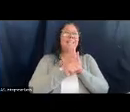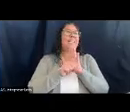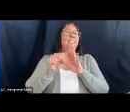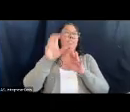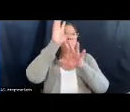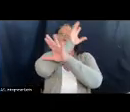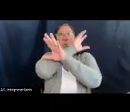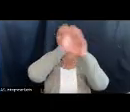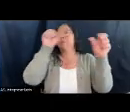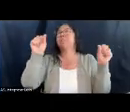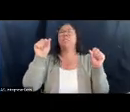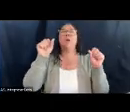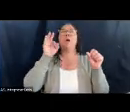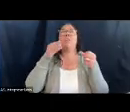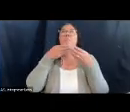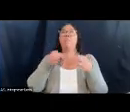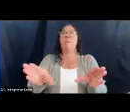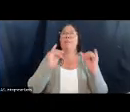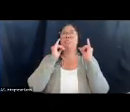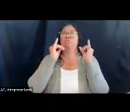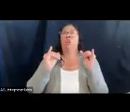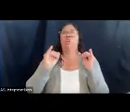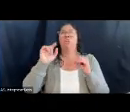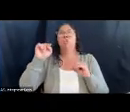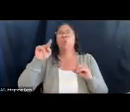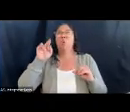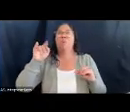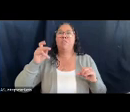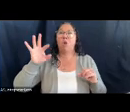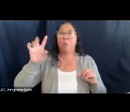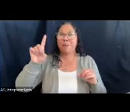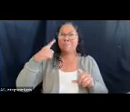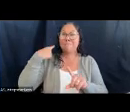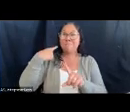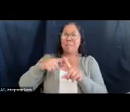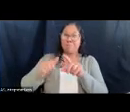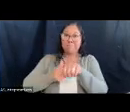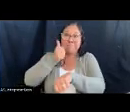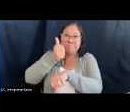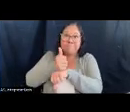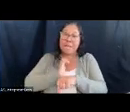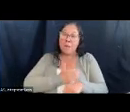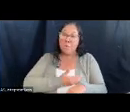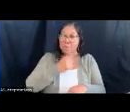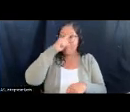Mr. Tony Thurmond, and the implementation of our Black Student Achievement Initiative.